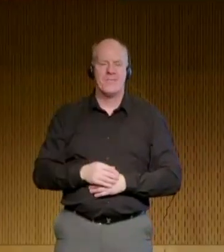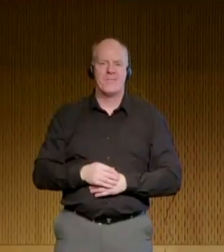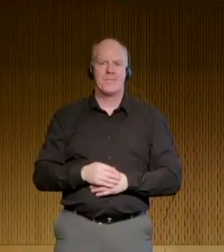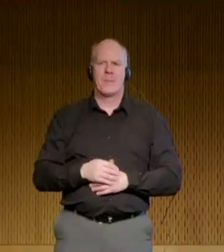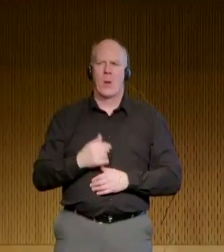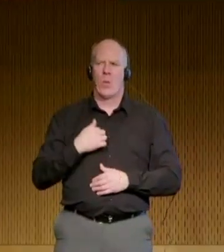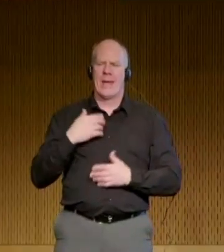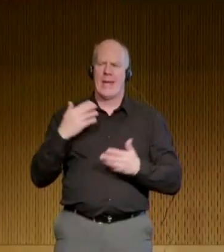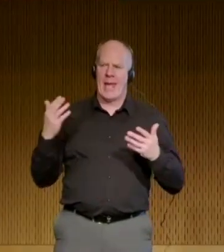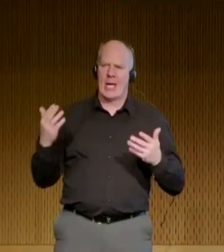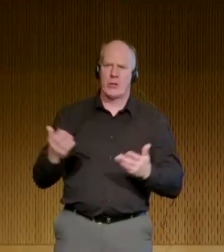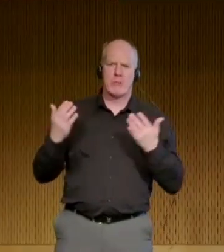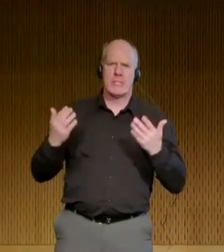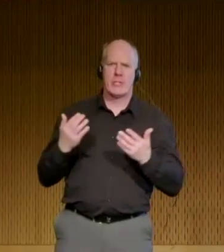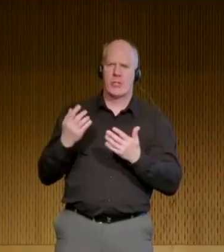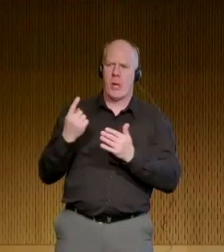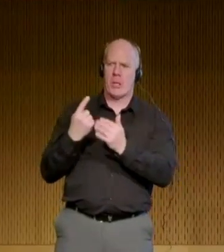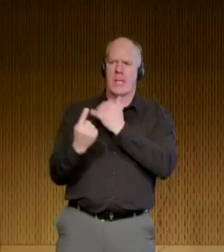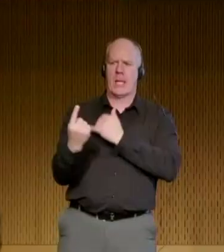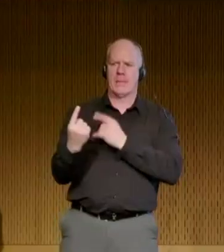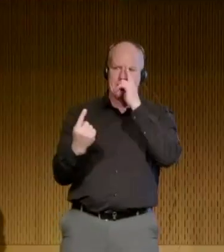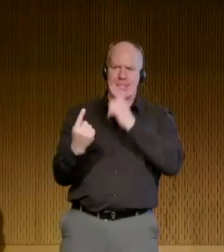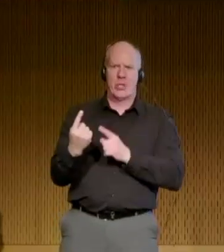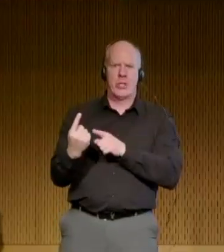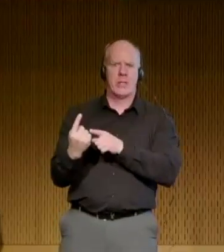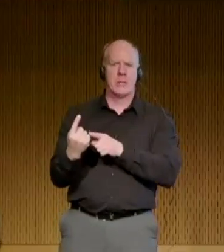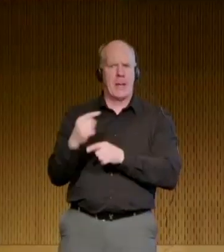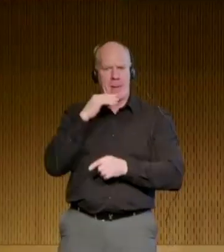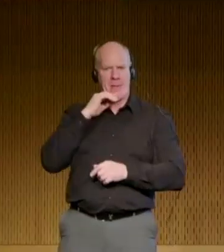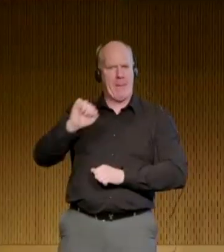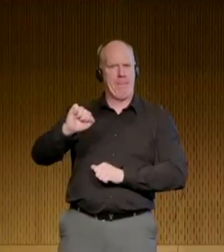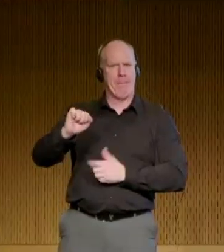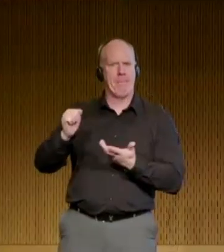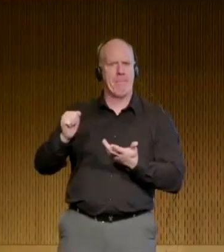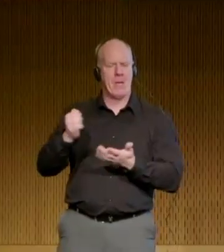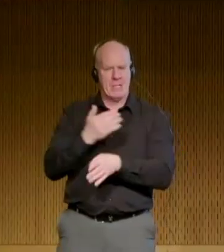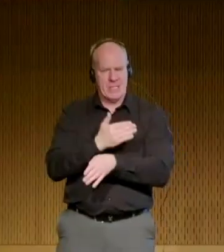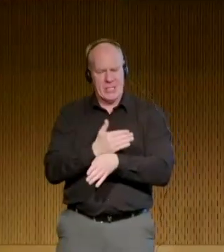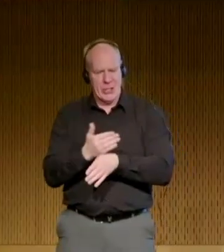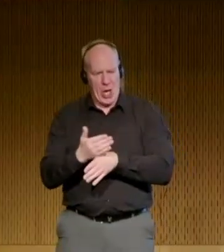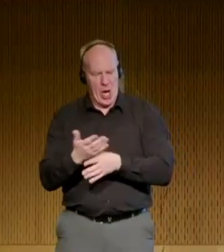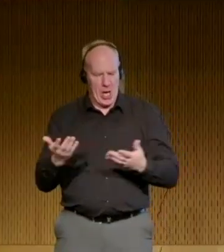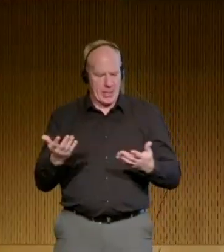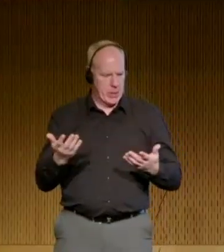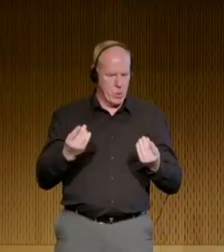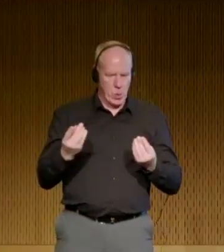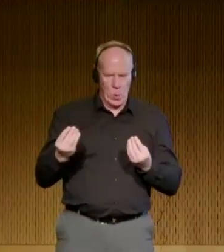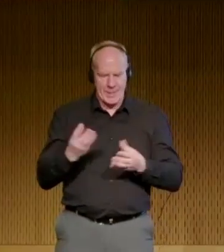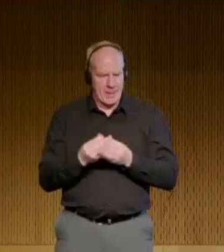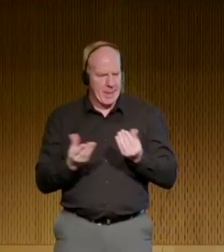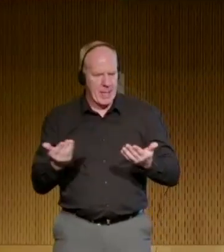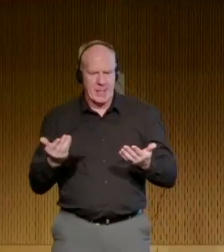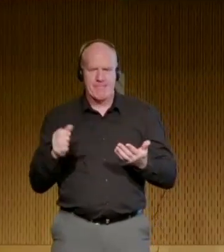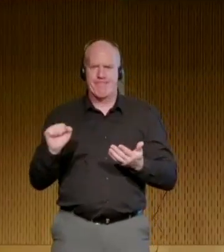autonomy what does it mean for Shane? I mean how does he start a task? How does he structure